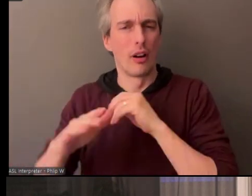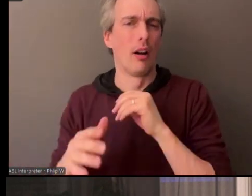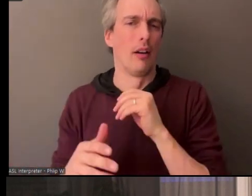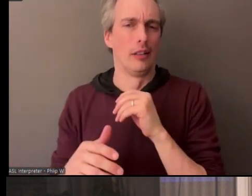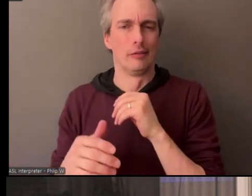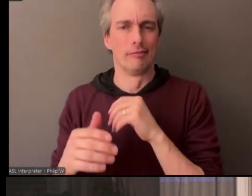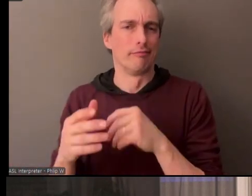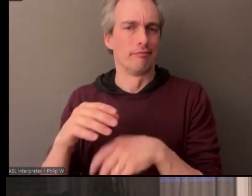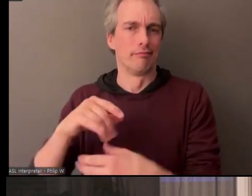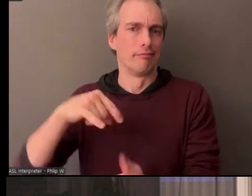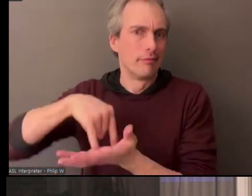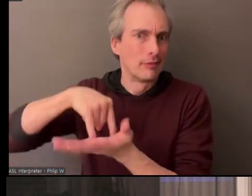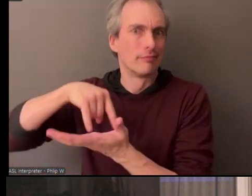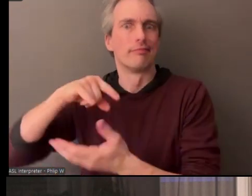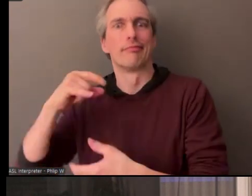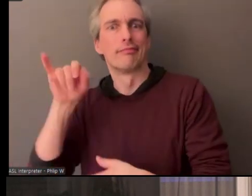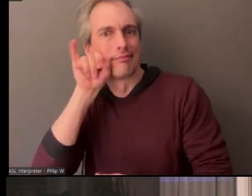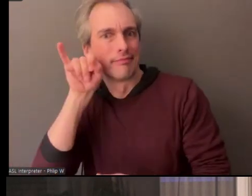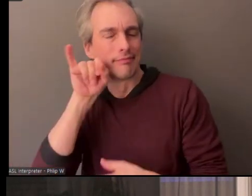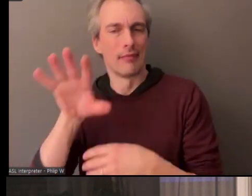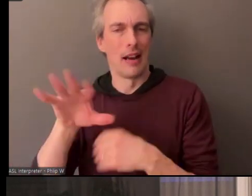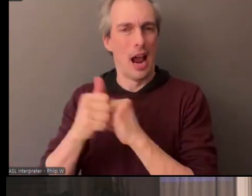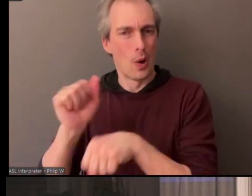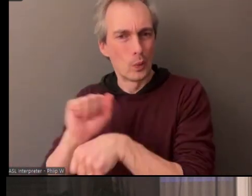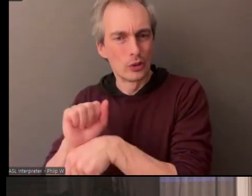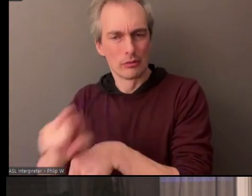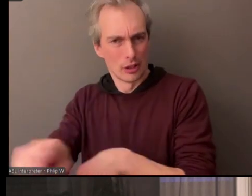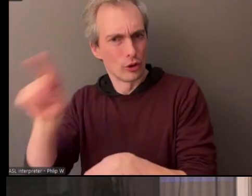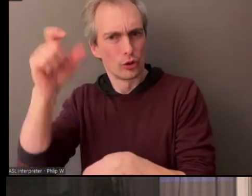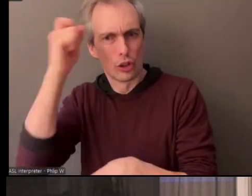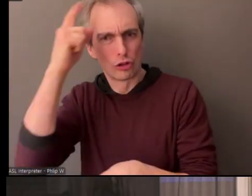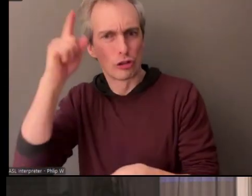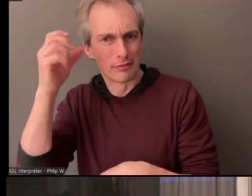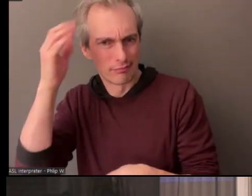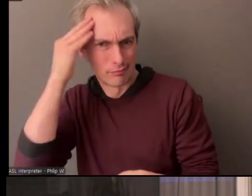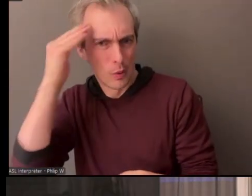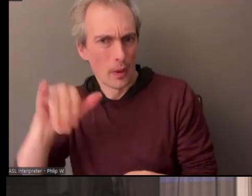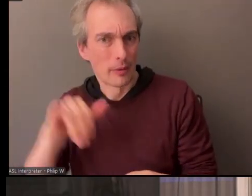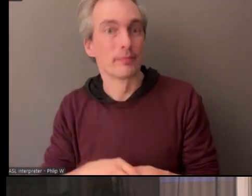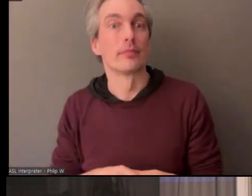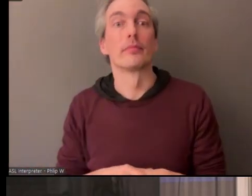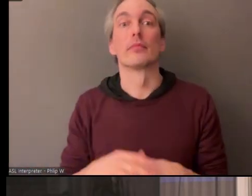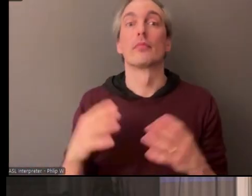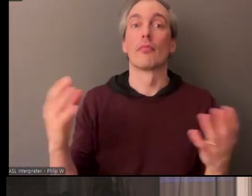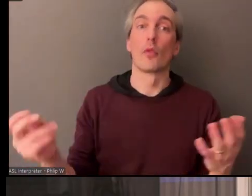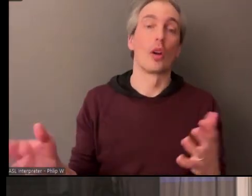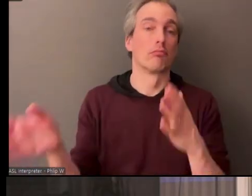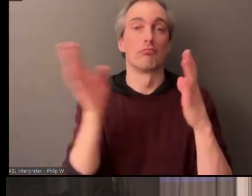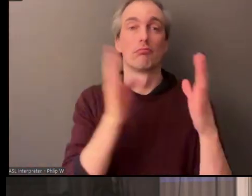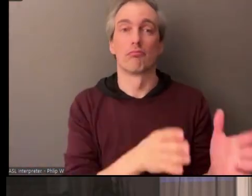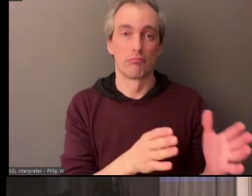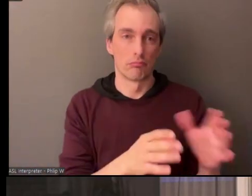As a customer, I want to add items to my shopping cart. So that I can review and complete my purchase. Okay?